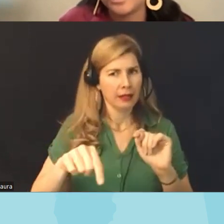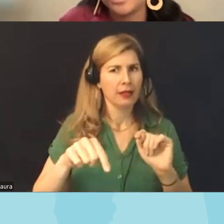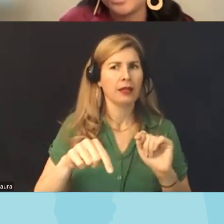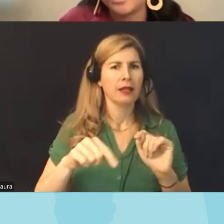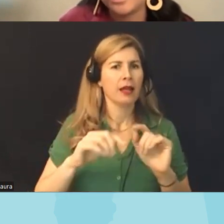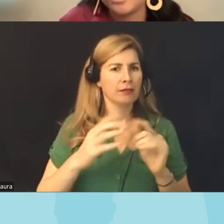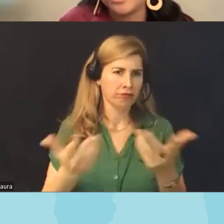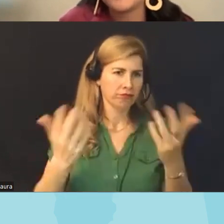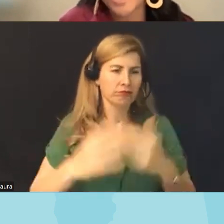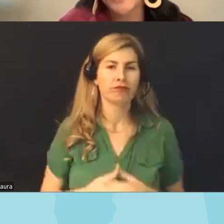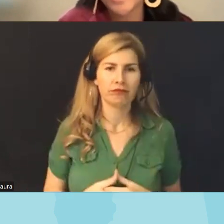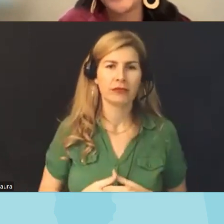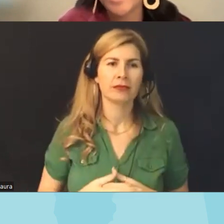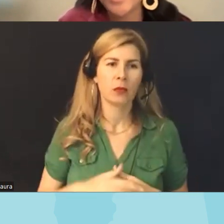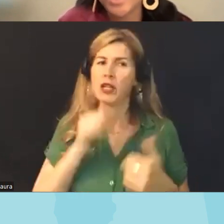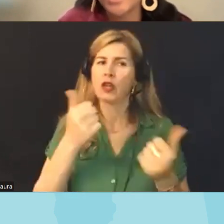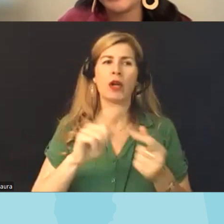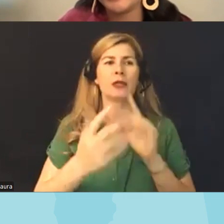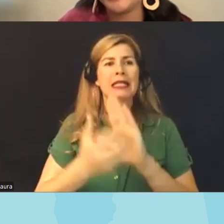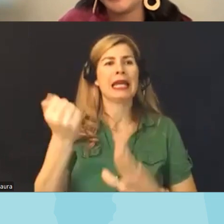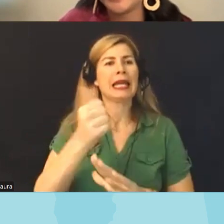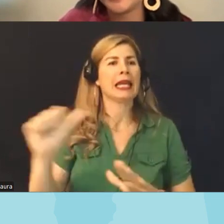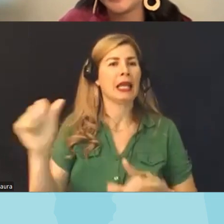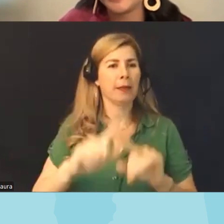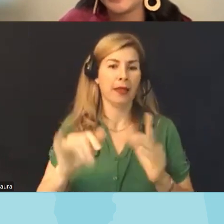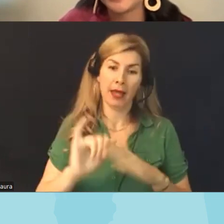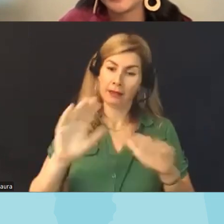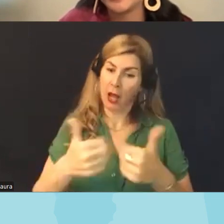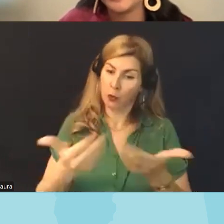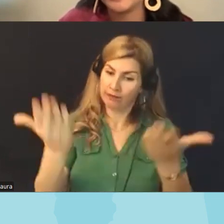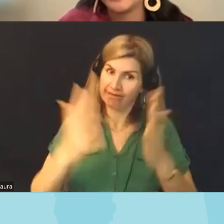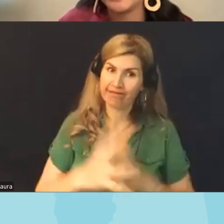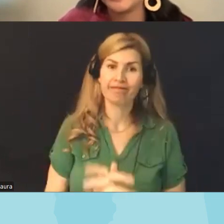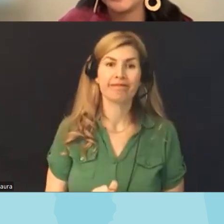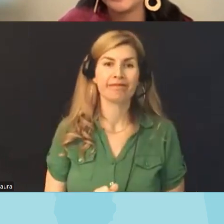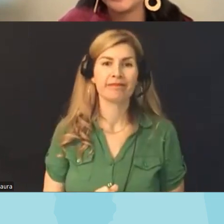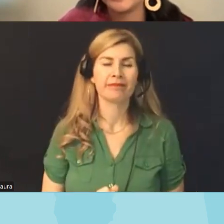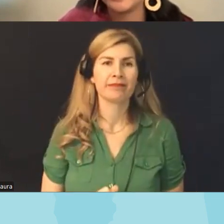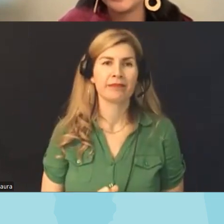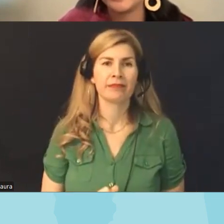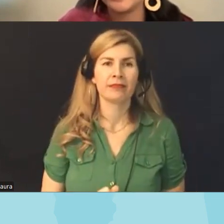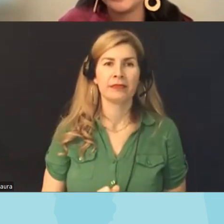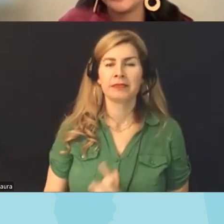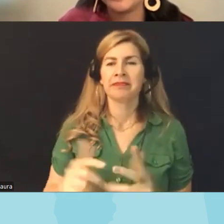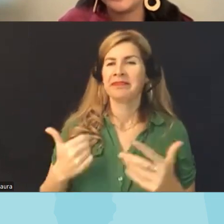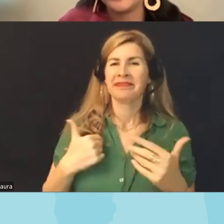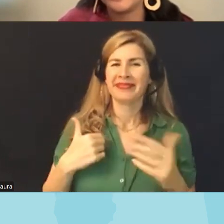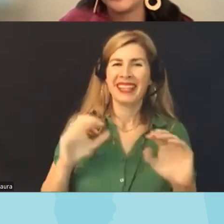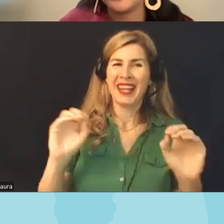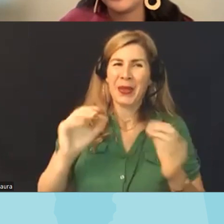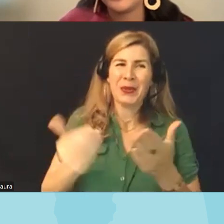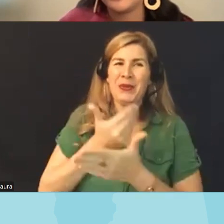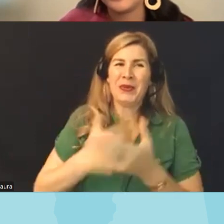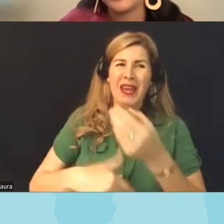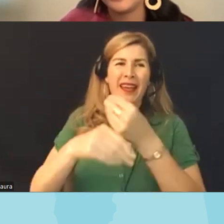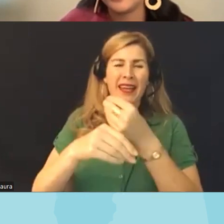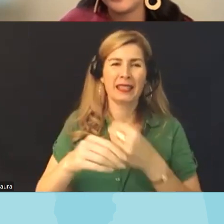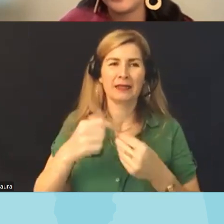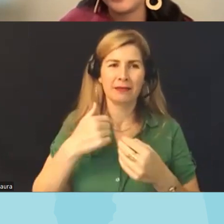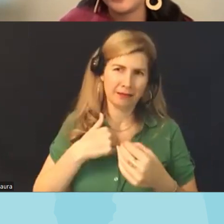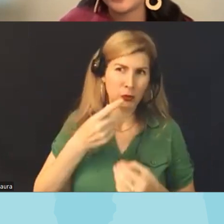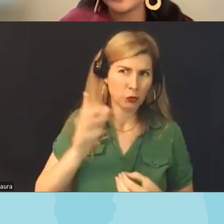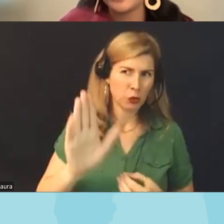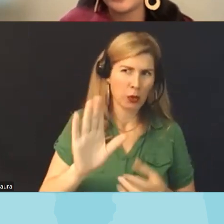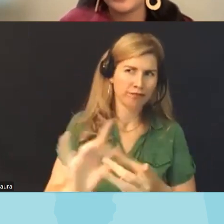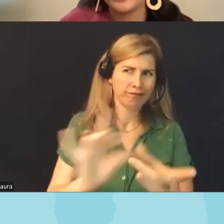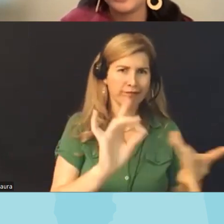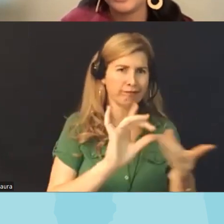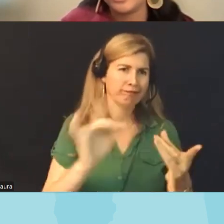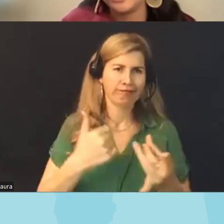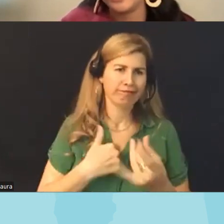is I don't think I have anything new to add but I agree with all of those comments so yeah thanks